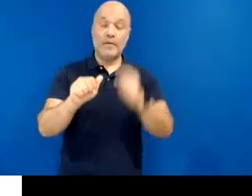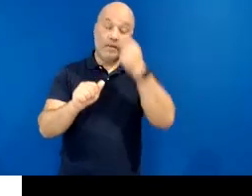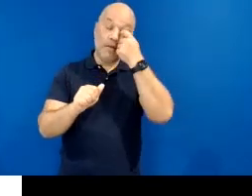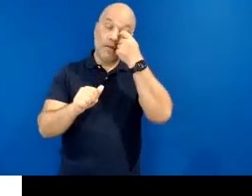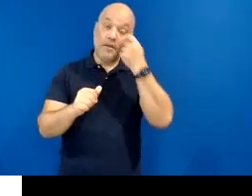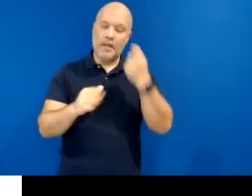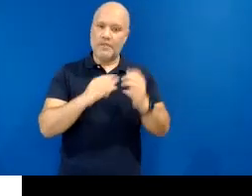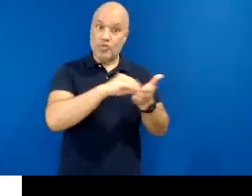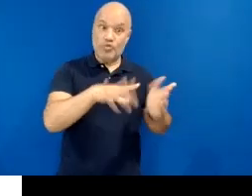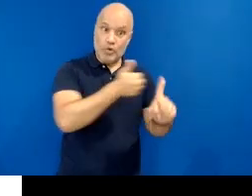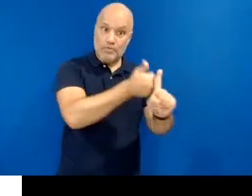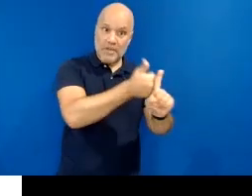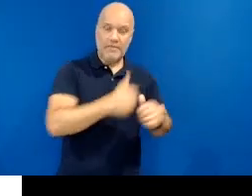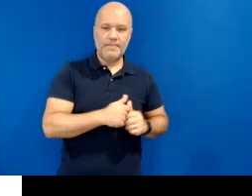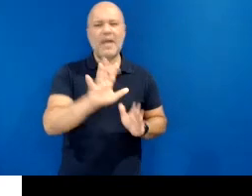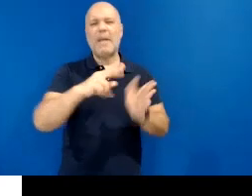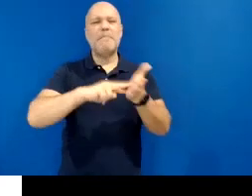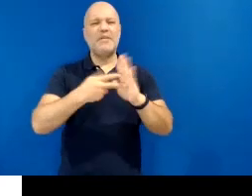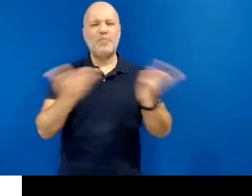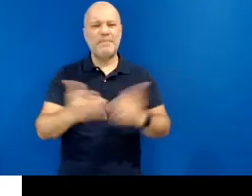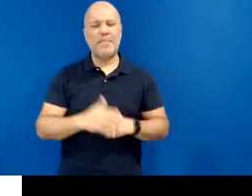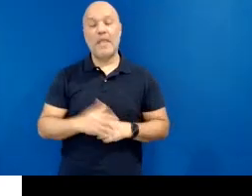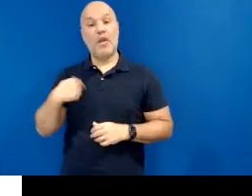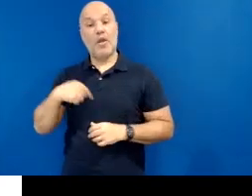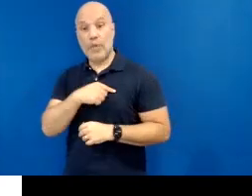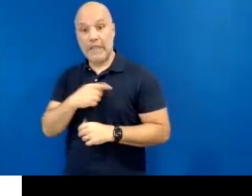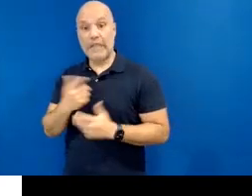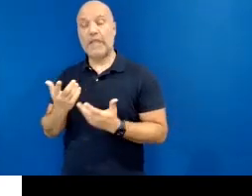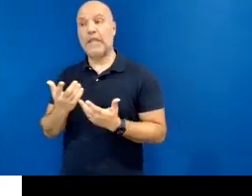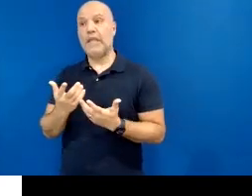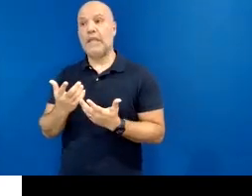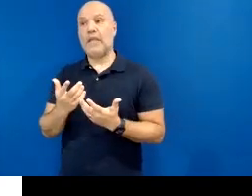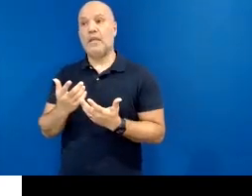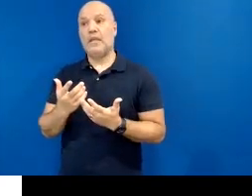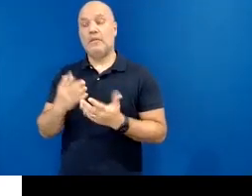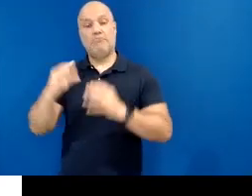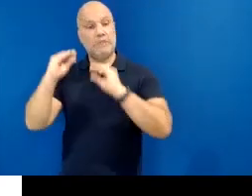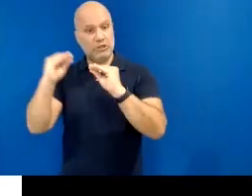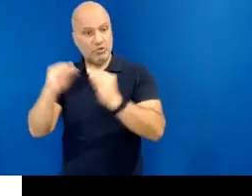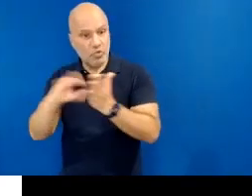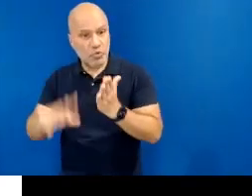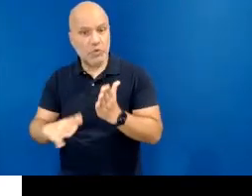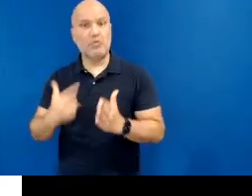We've gone to school, we study this and we share that with students. We teach that to students right?